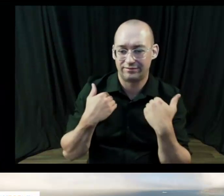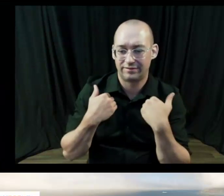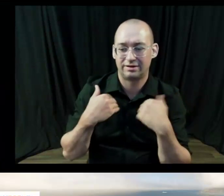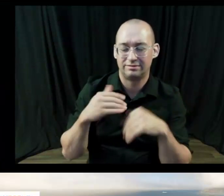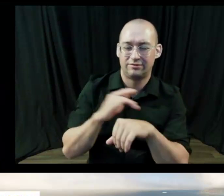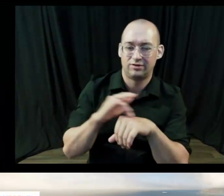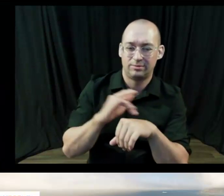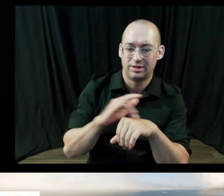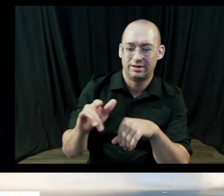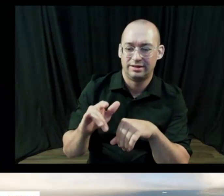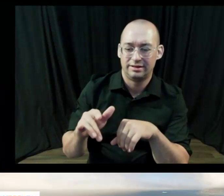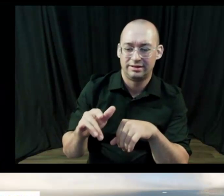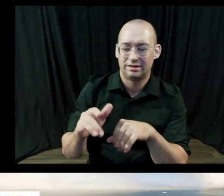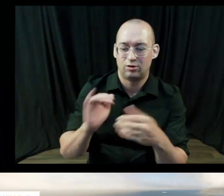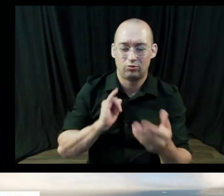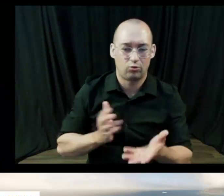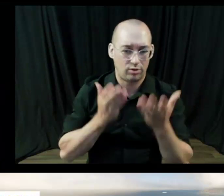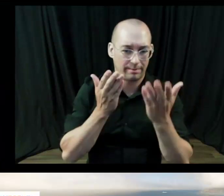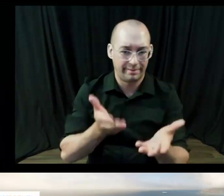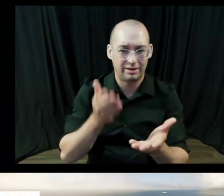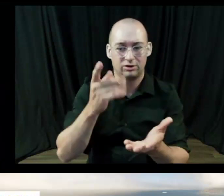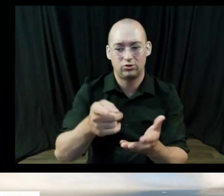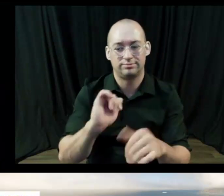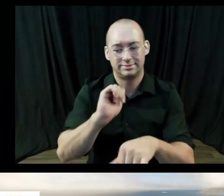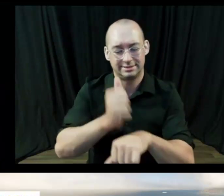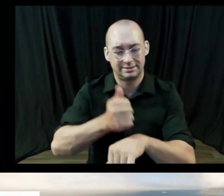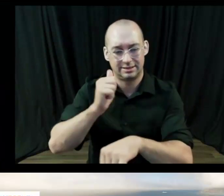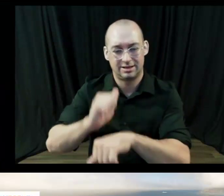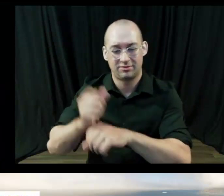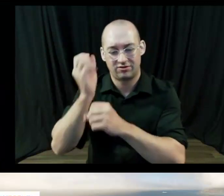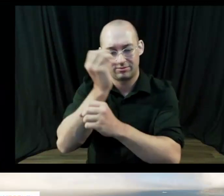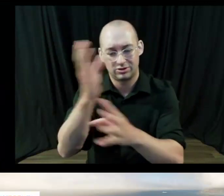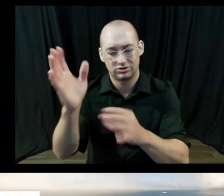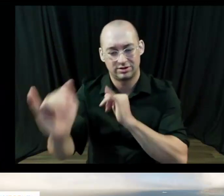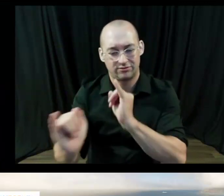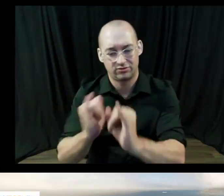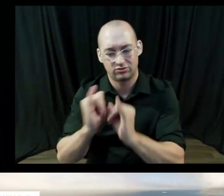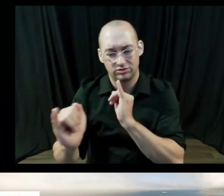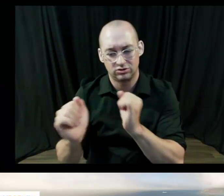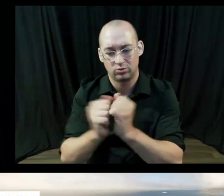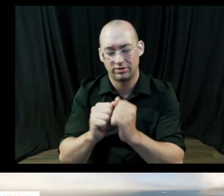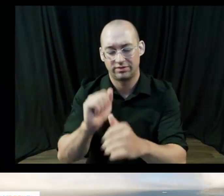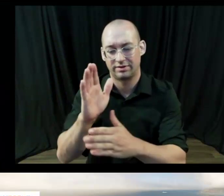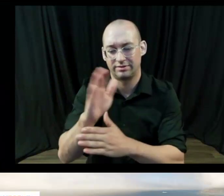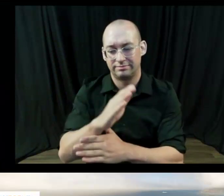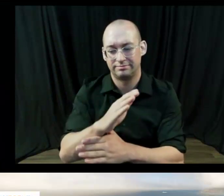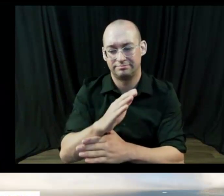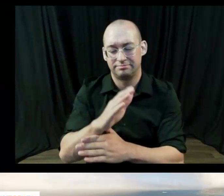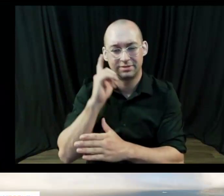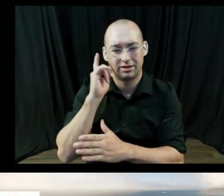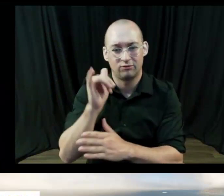would also recommend you conducting informational interviews with the 20 California based primary